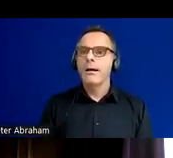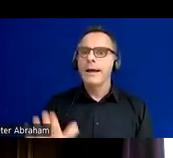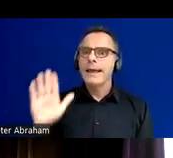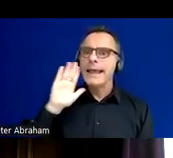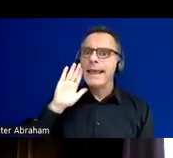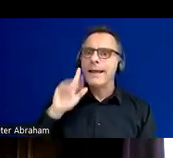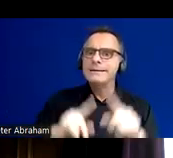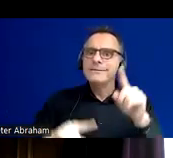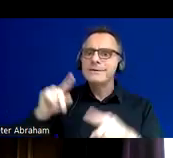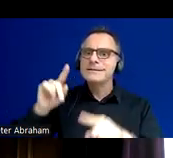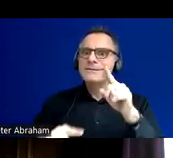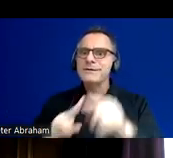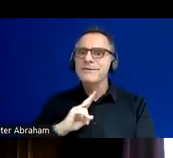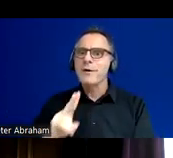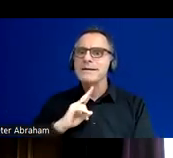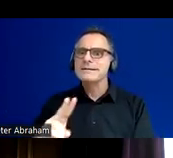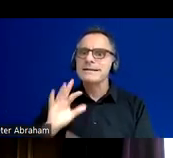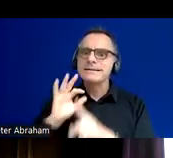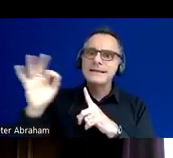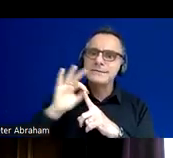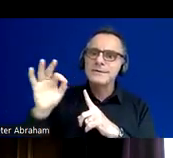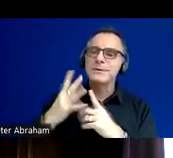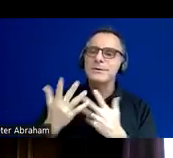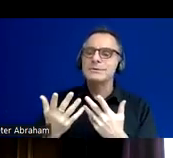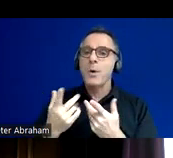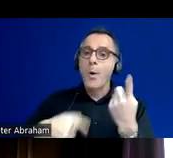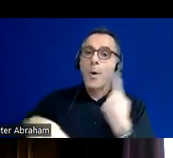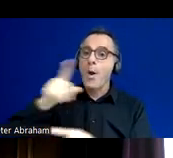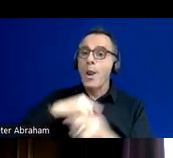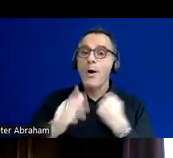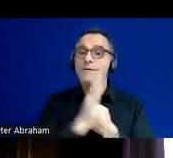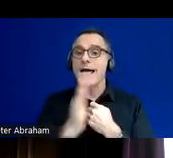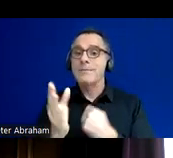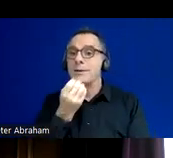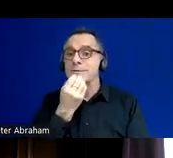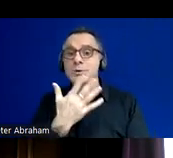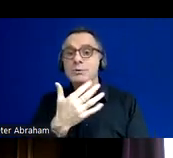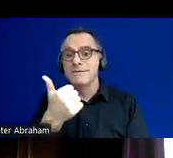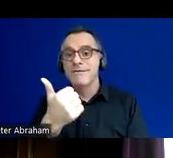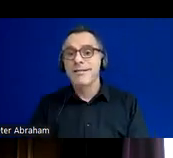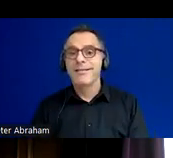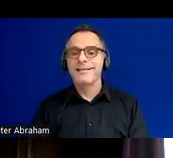different voices throughout the library, which is just beautiful; I think it is also an indication